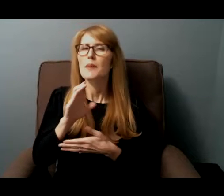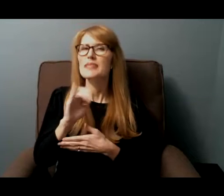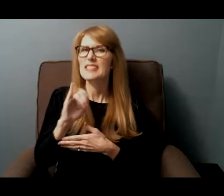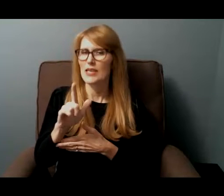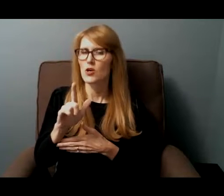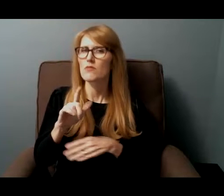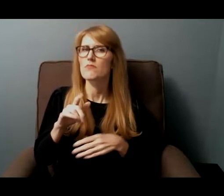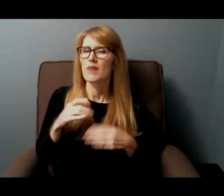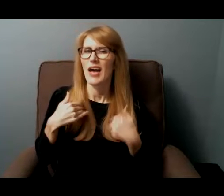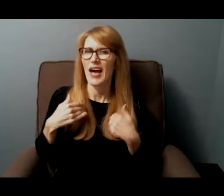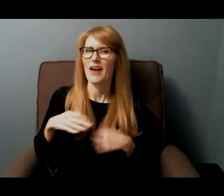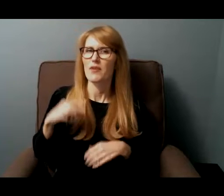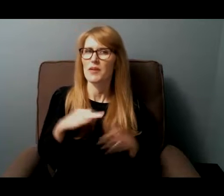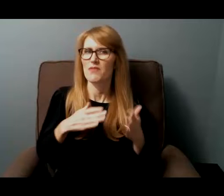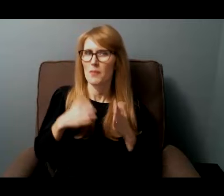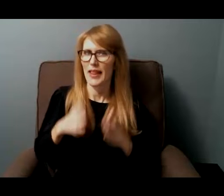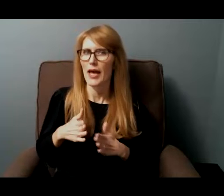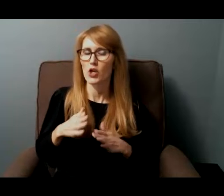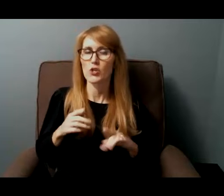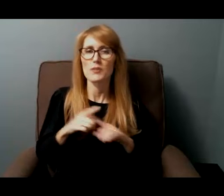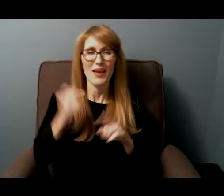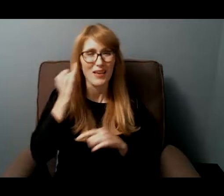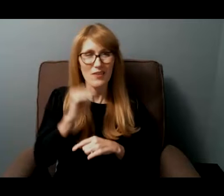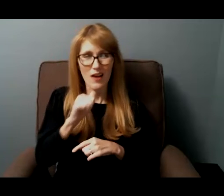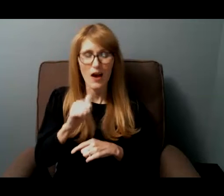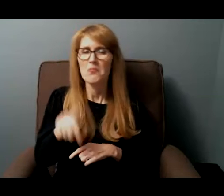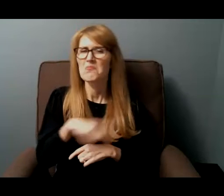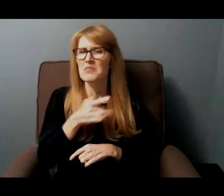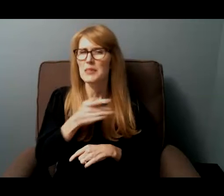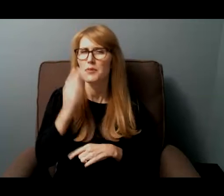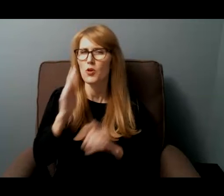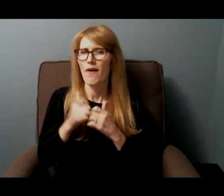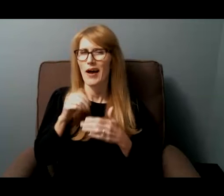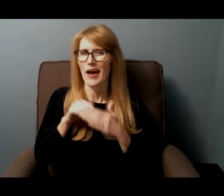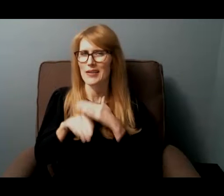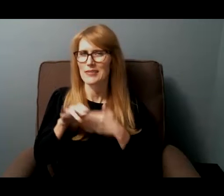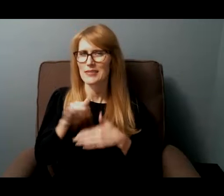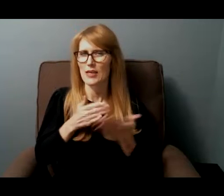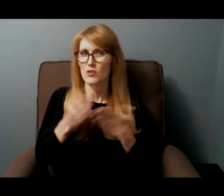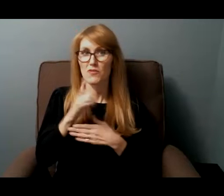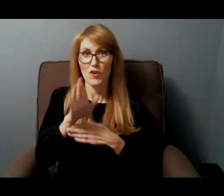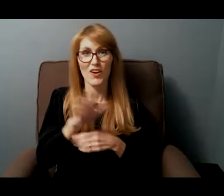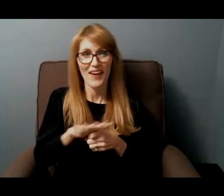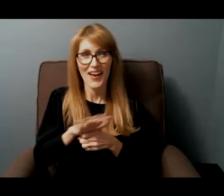they do generally know how to access that kind of service in your area. And there's